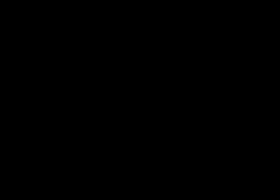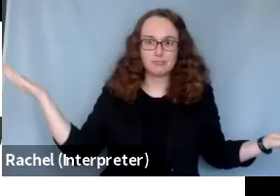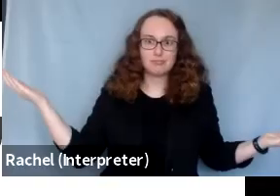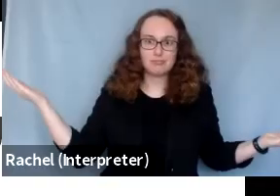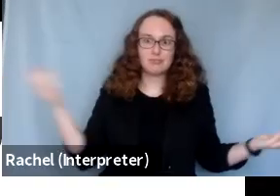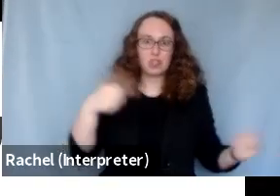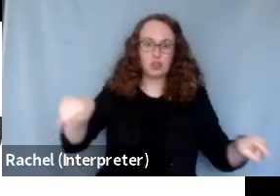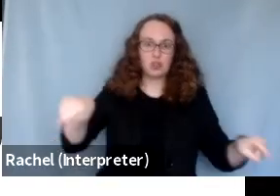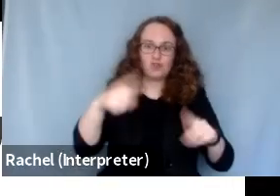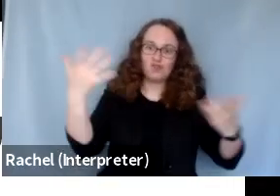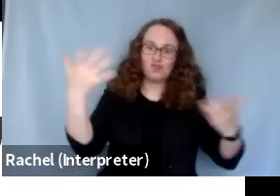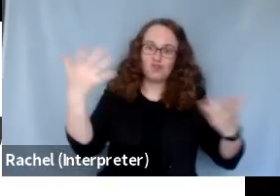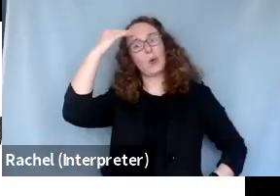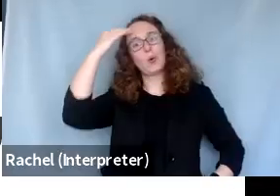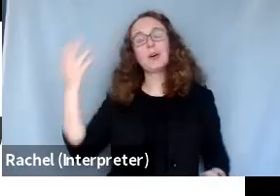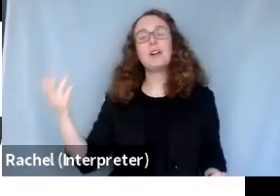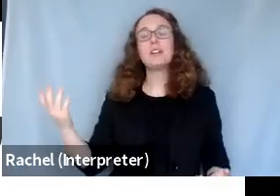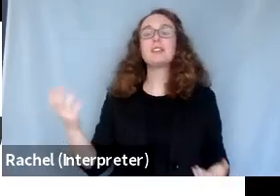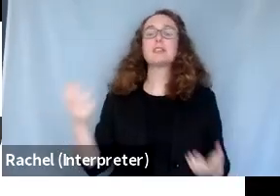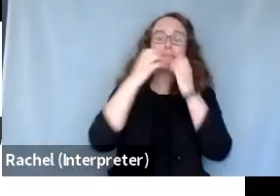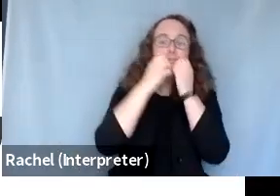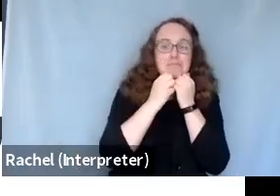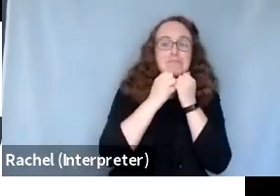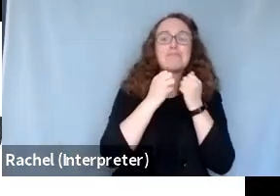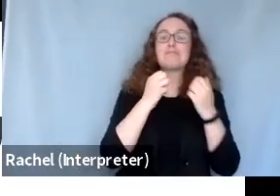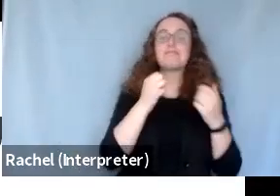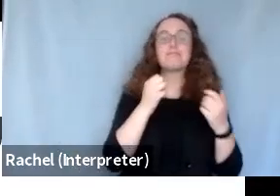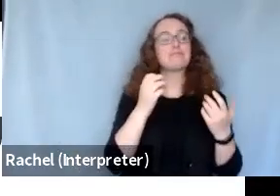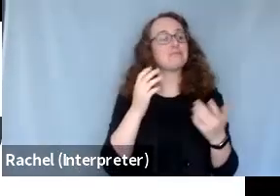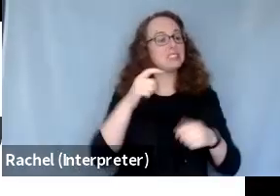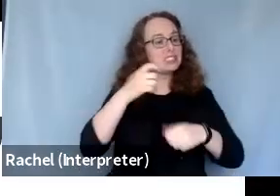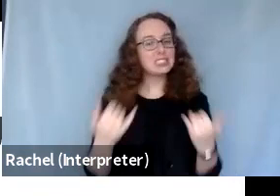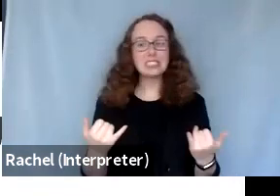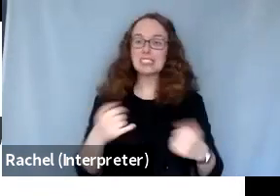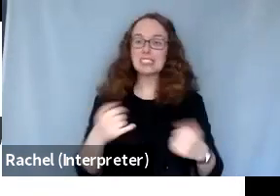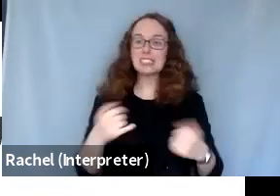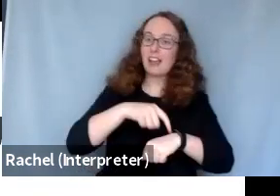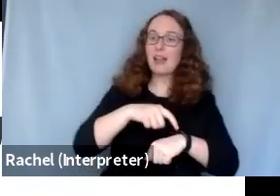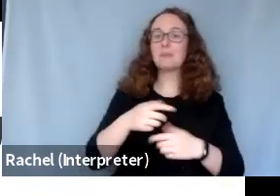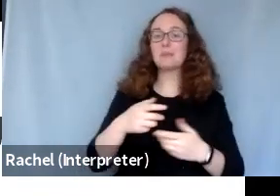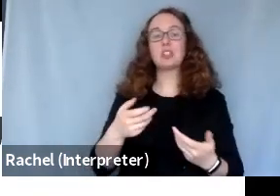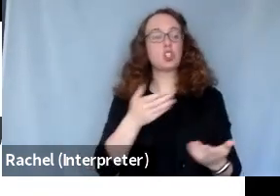Thank you Ram Ready for allowing us to formally show you some things and kind of